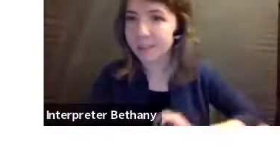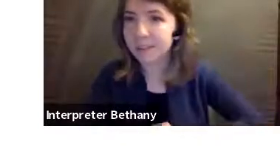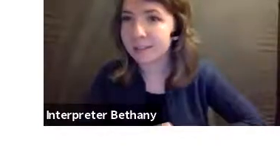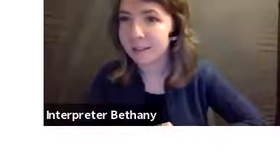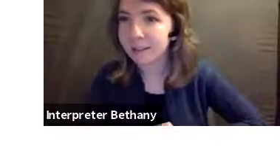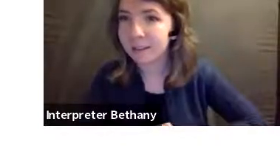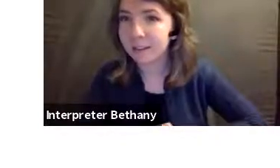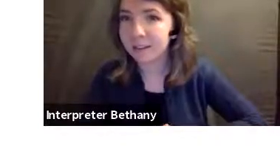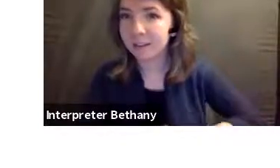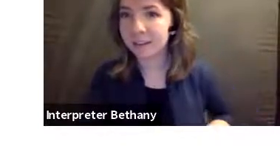Susi Nitzel: Linda, if you would make